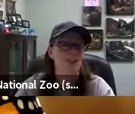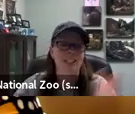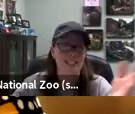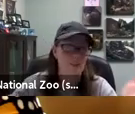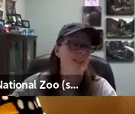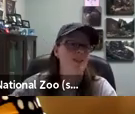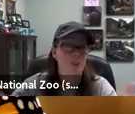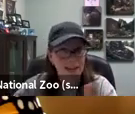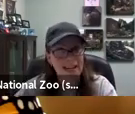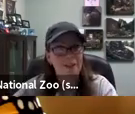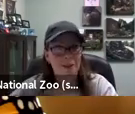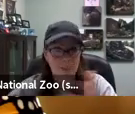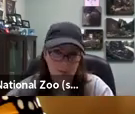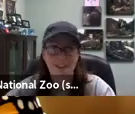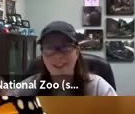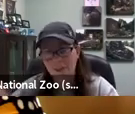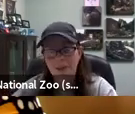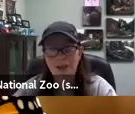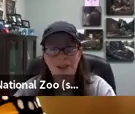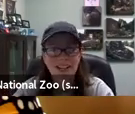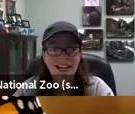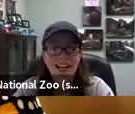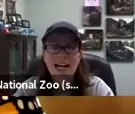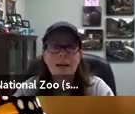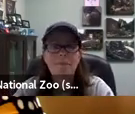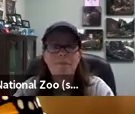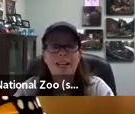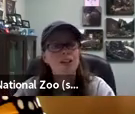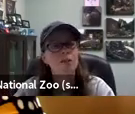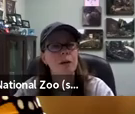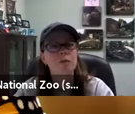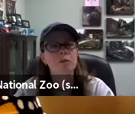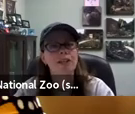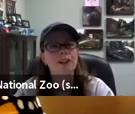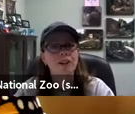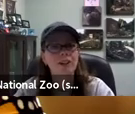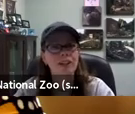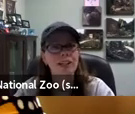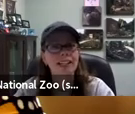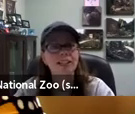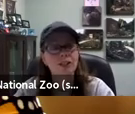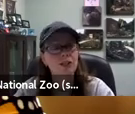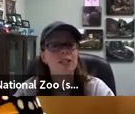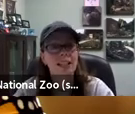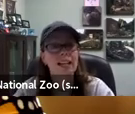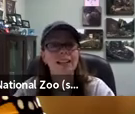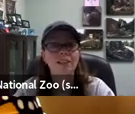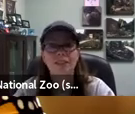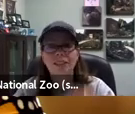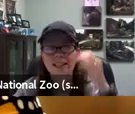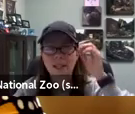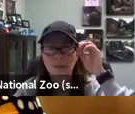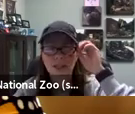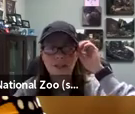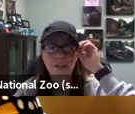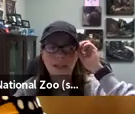it is the bee or the bat or the butterfly or the bird. You've probably heard in the news a lot